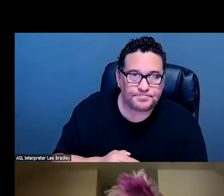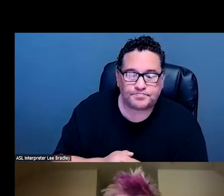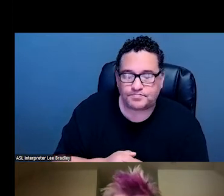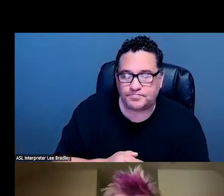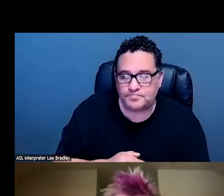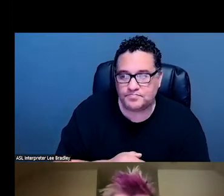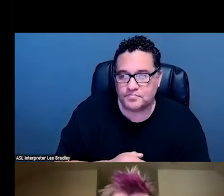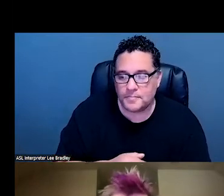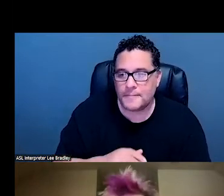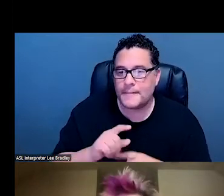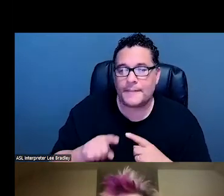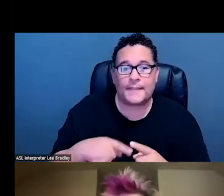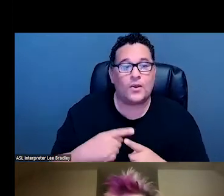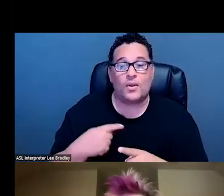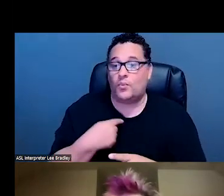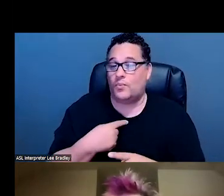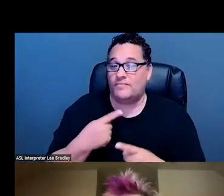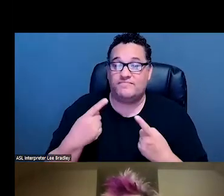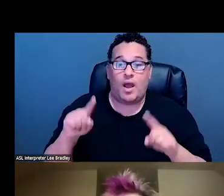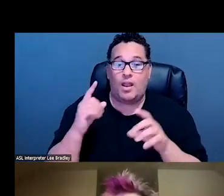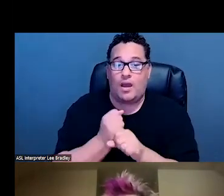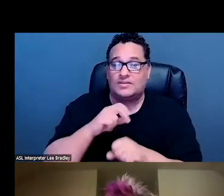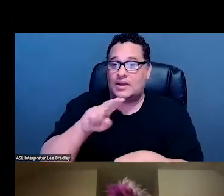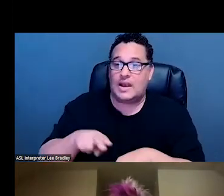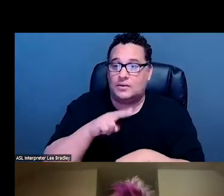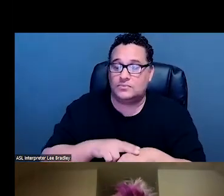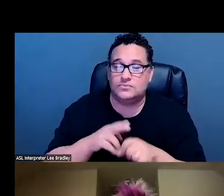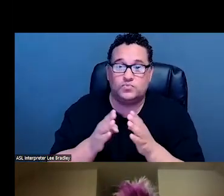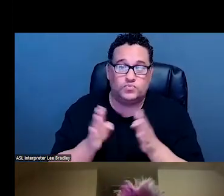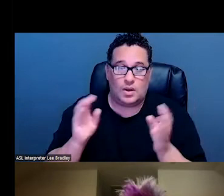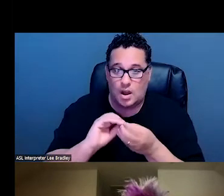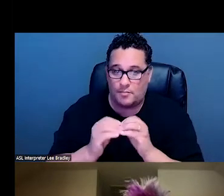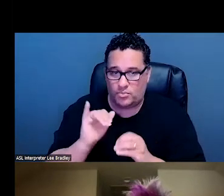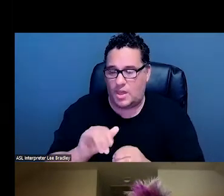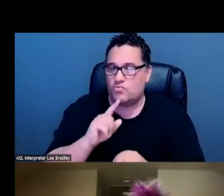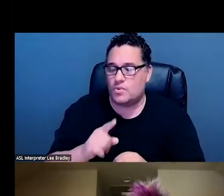WHEN WE FINALLY GOT THE NATIONWIDE NUMBER, THIS REALLY PROVIDED A LOT OF COHESION FOR POISON